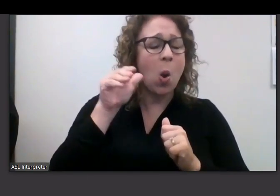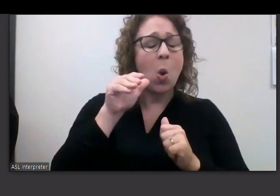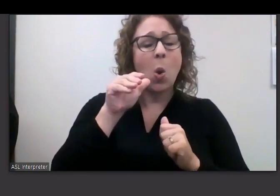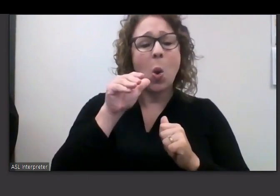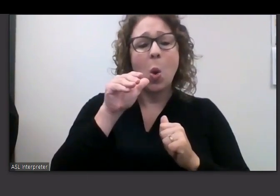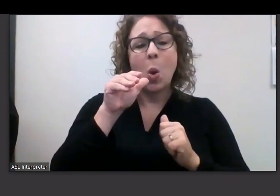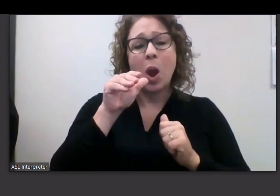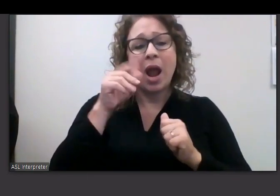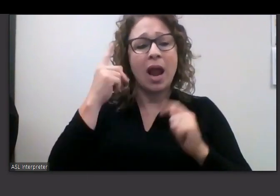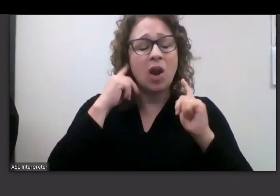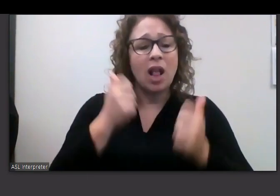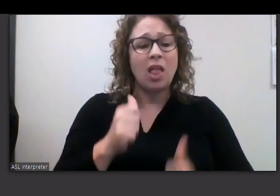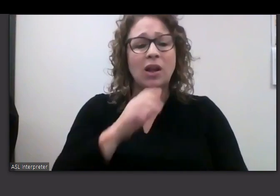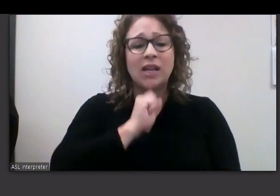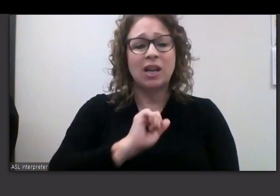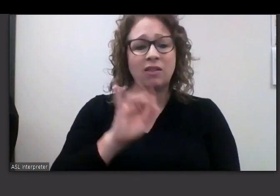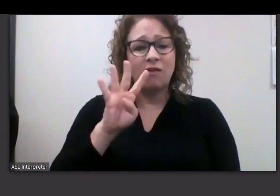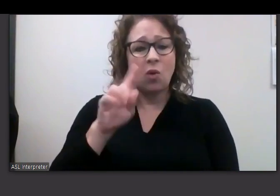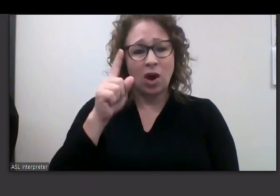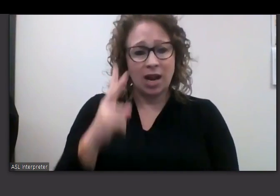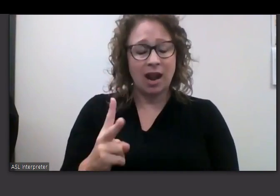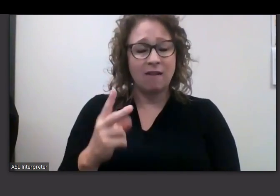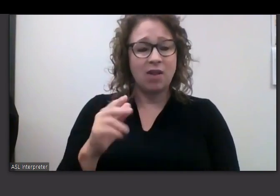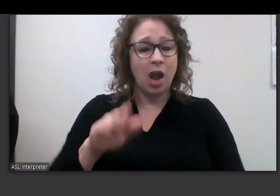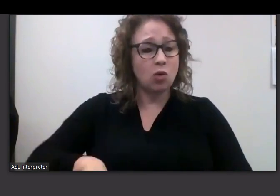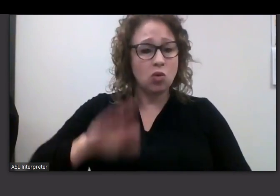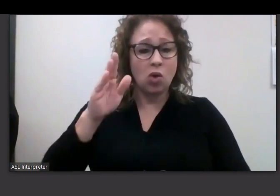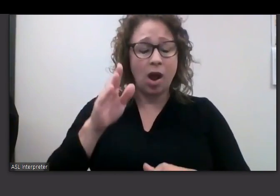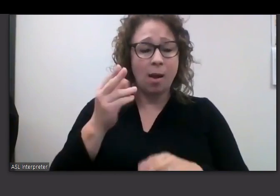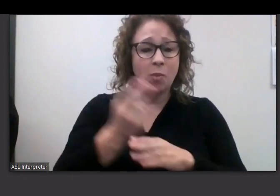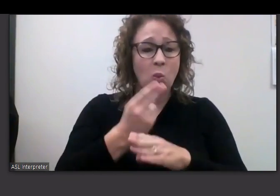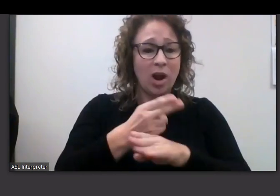and I grew up wearing two hearing aids and reading lips.